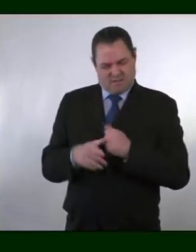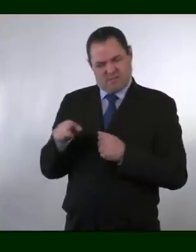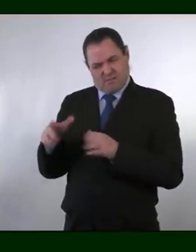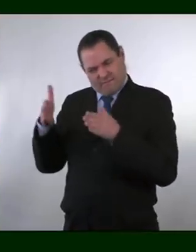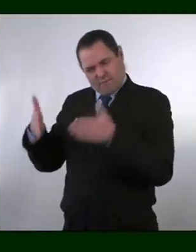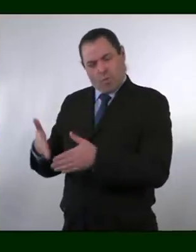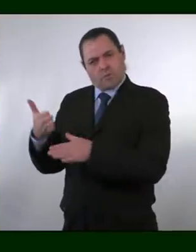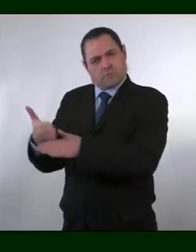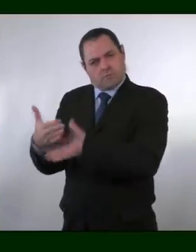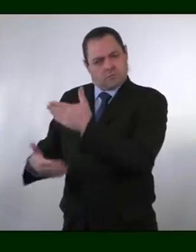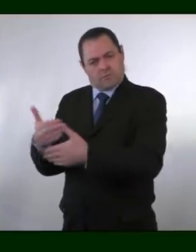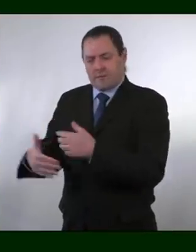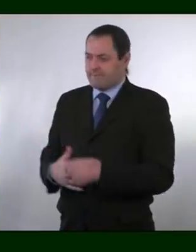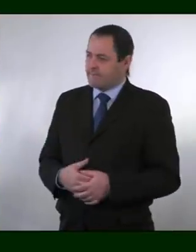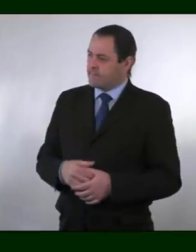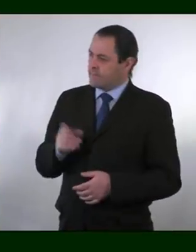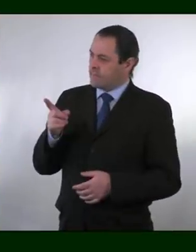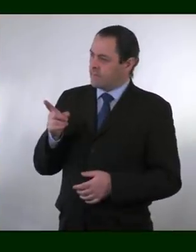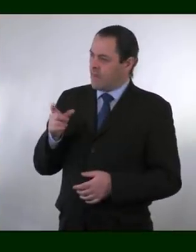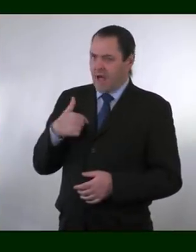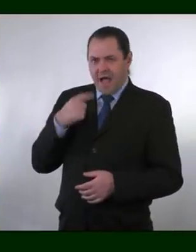My goodness, I am not sure if the Prime Minister was listening, because I just charted some of